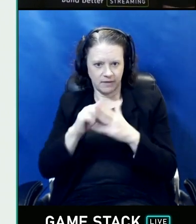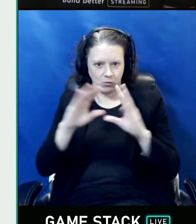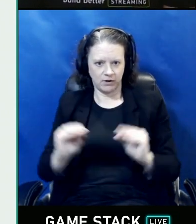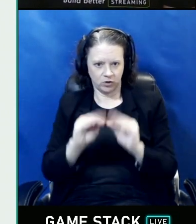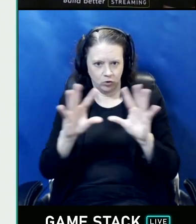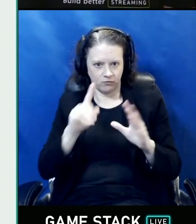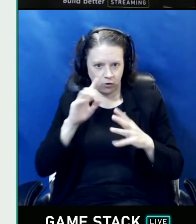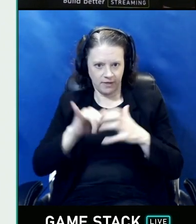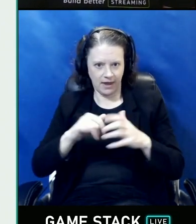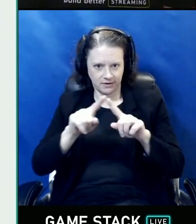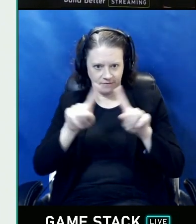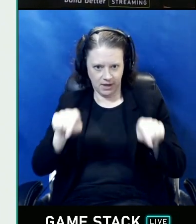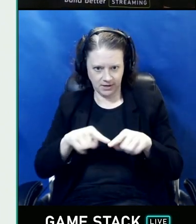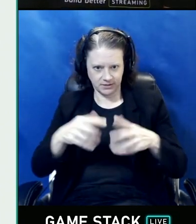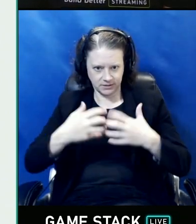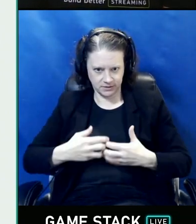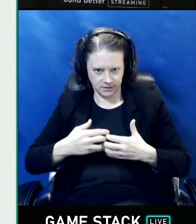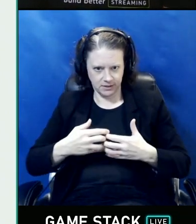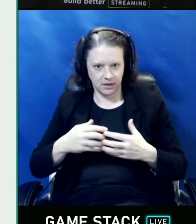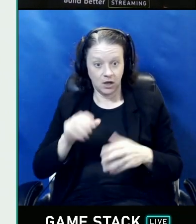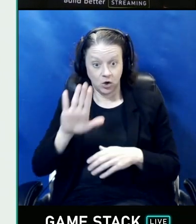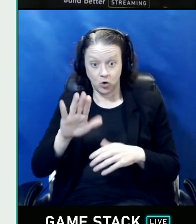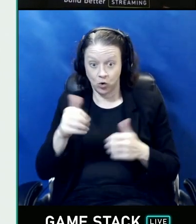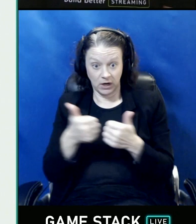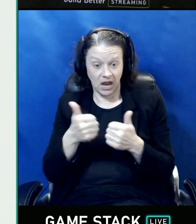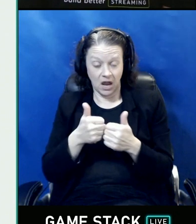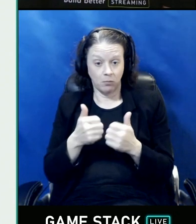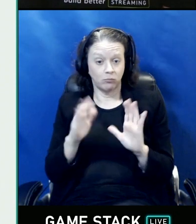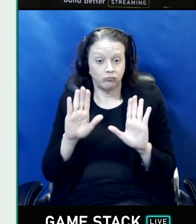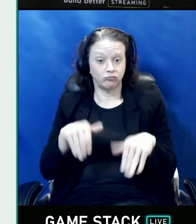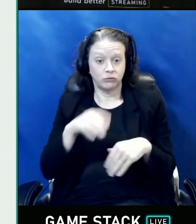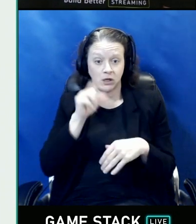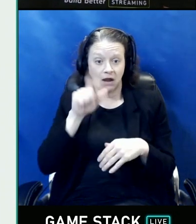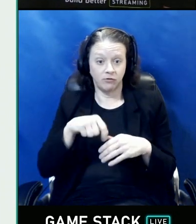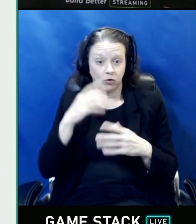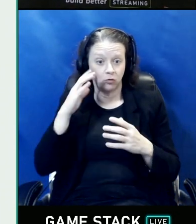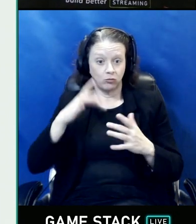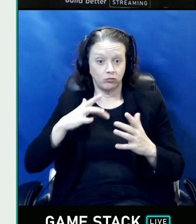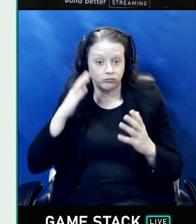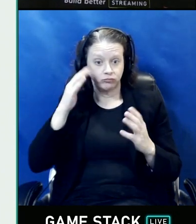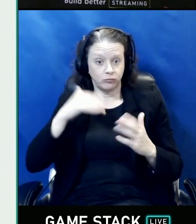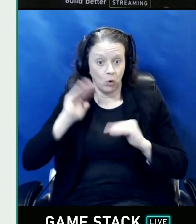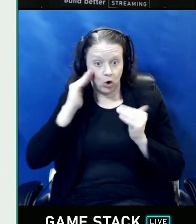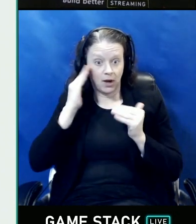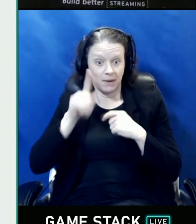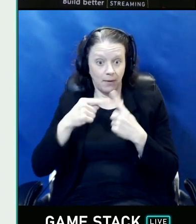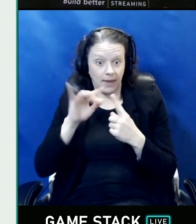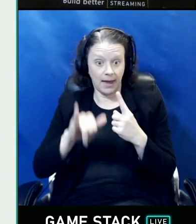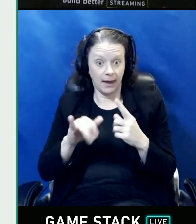Your game doesn't have to worry about that at all. All you need to do is provide us art assets at these different resolutions,